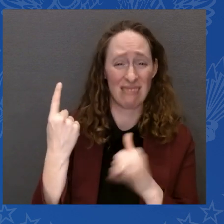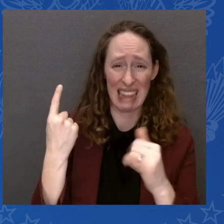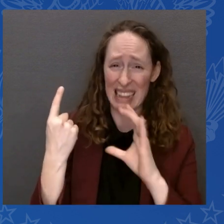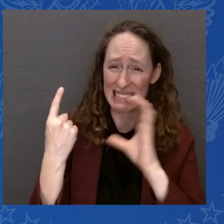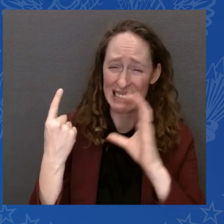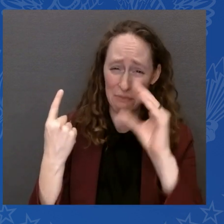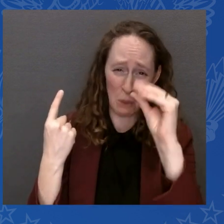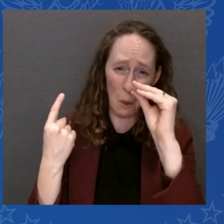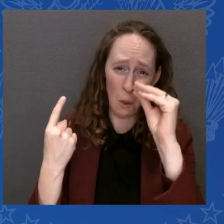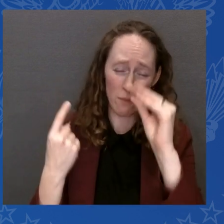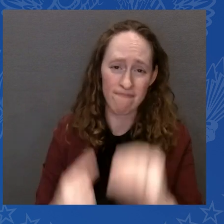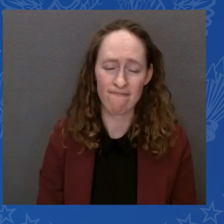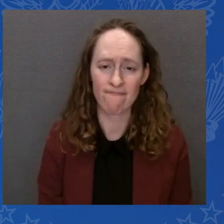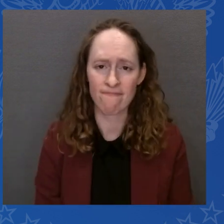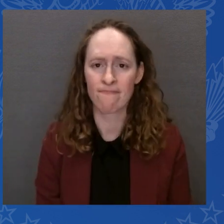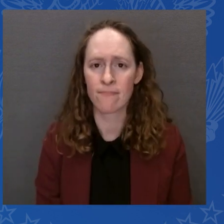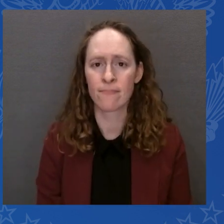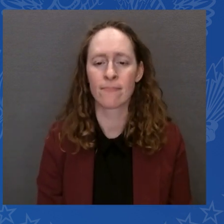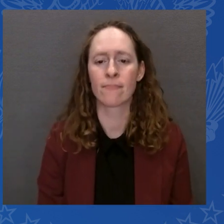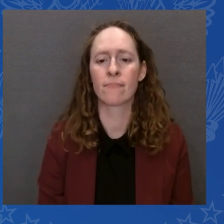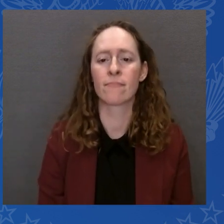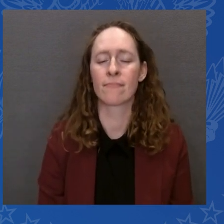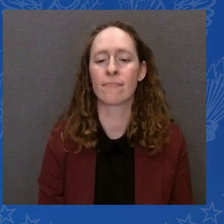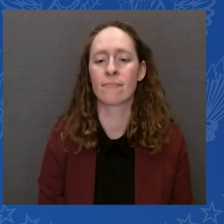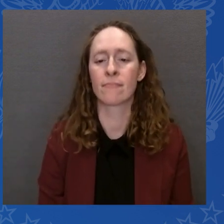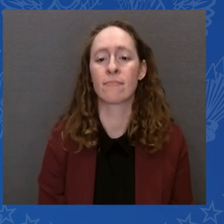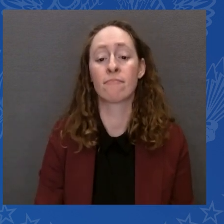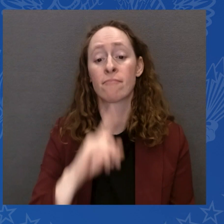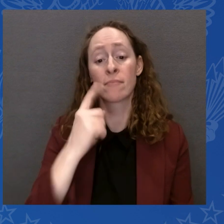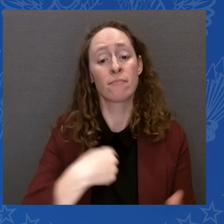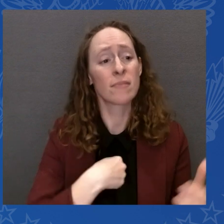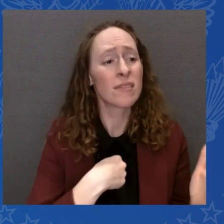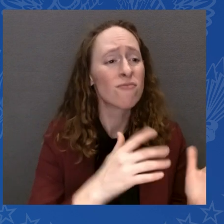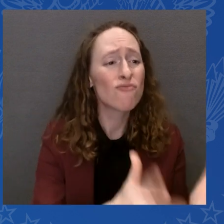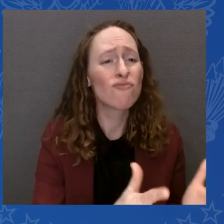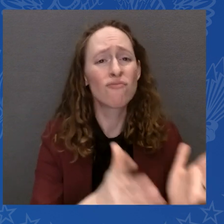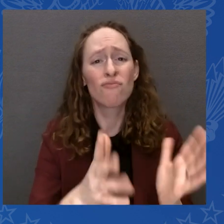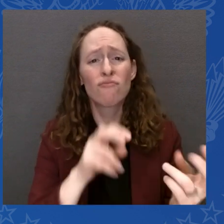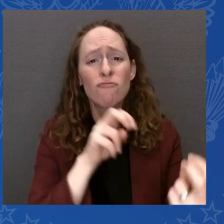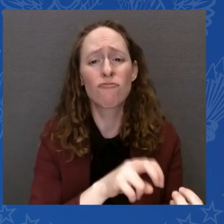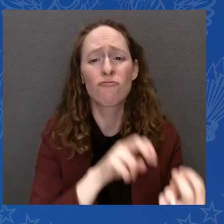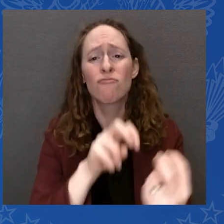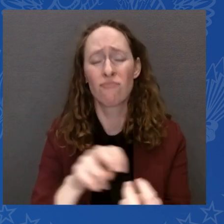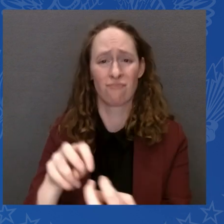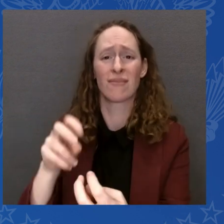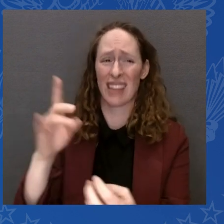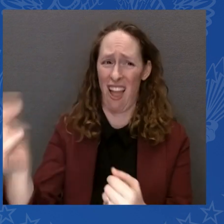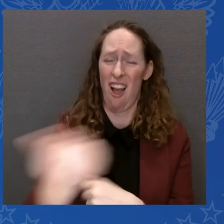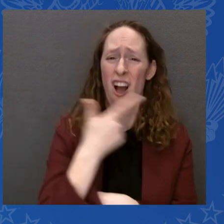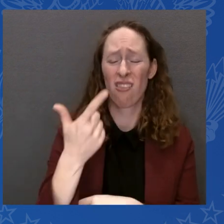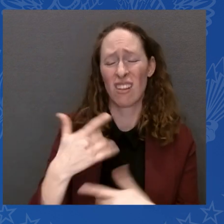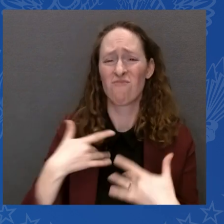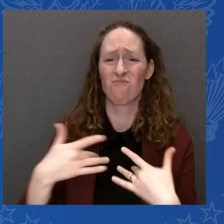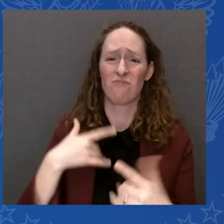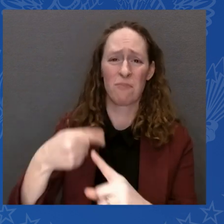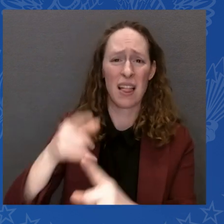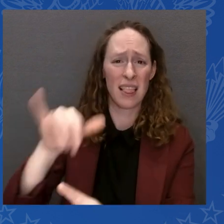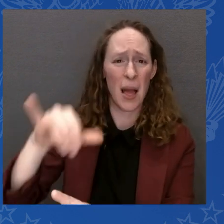You know, the fact is -- you know, Jill and I have him in our prayers, the family in our prayers, and all of you.